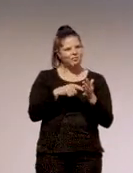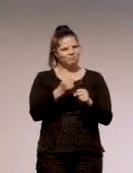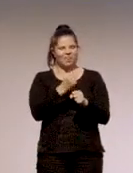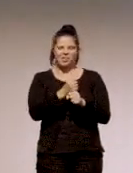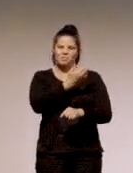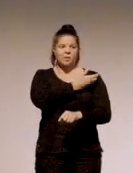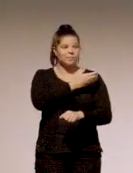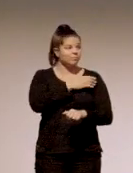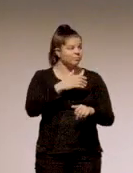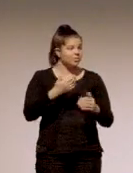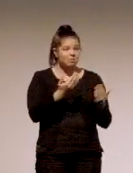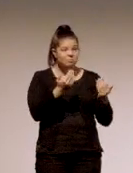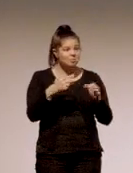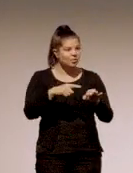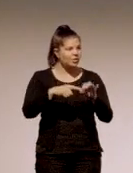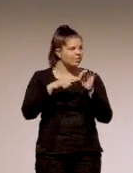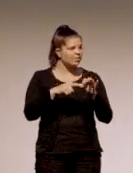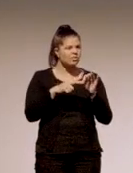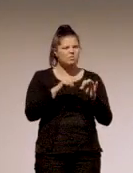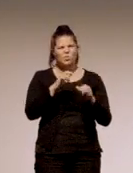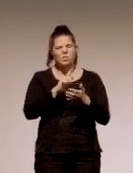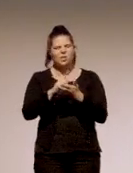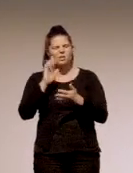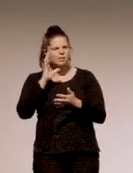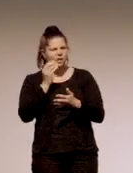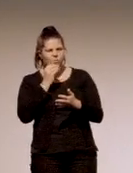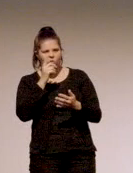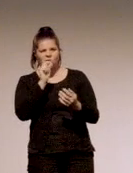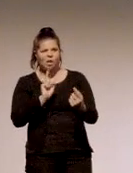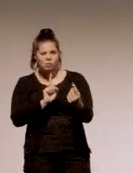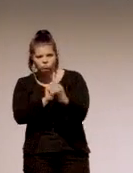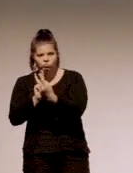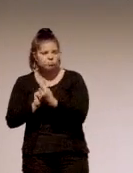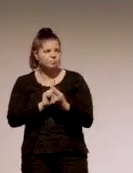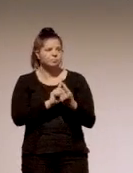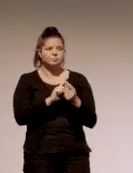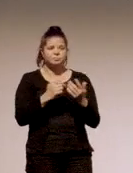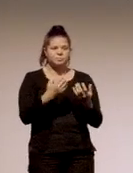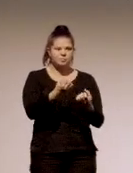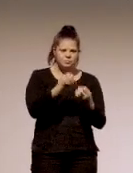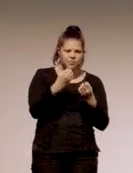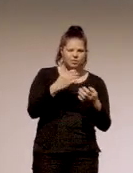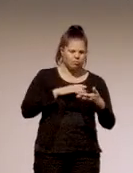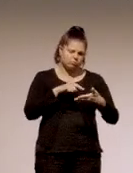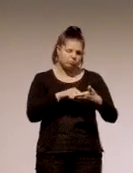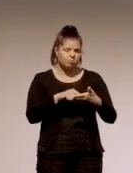Otherwise I'll hang around a little bit later this afternoon and love to talk and hear any feedback if you've had a look and things that we might be able to do better.